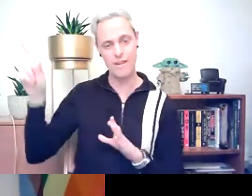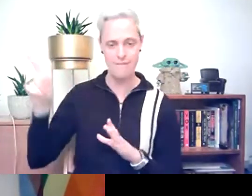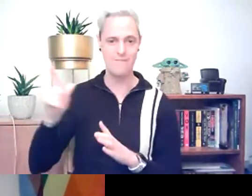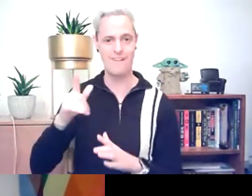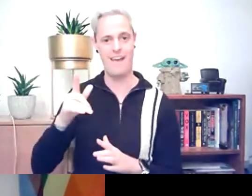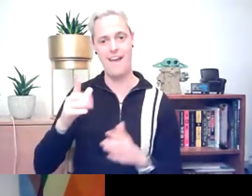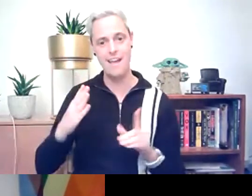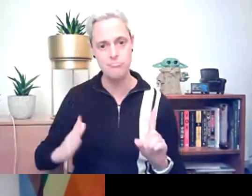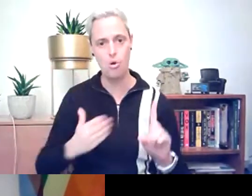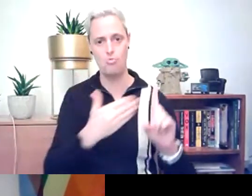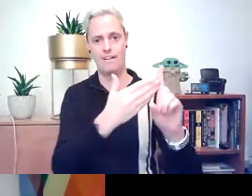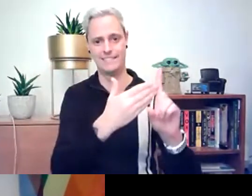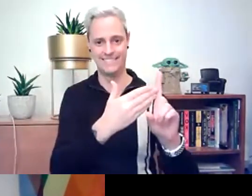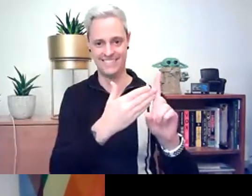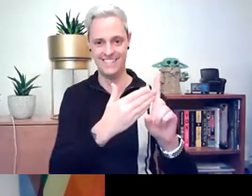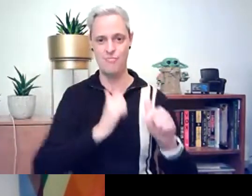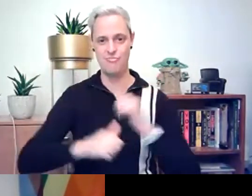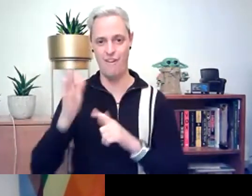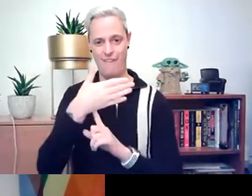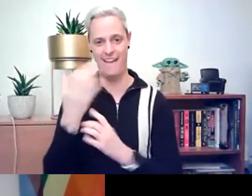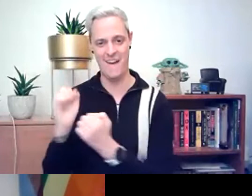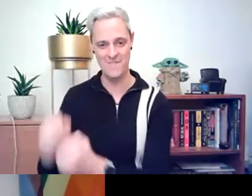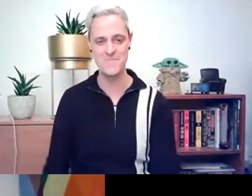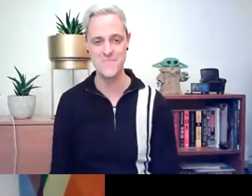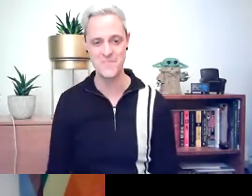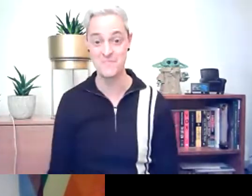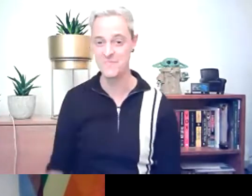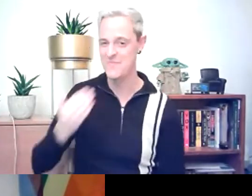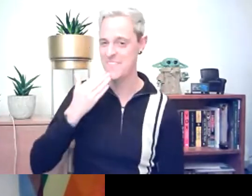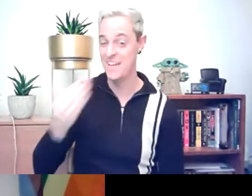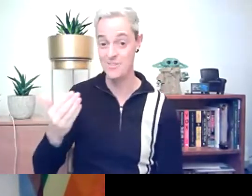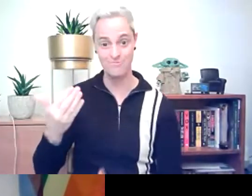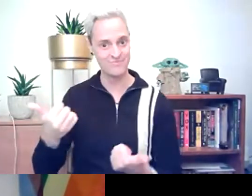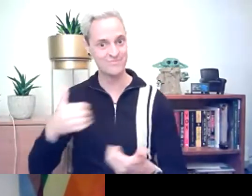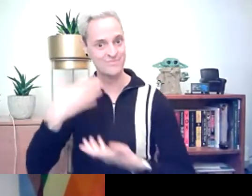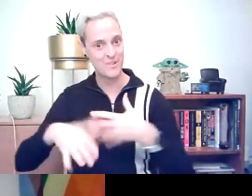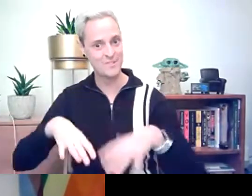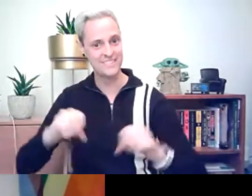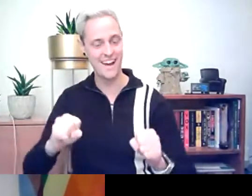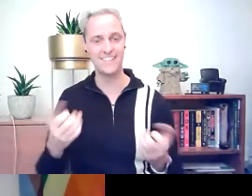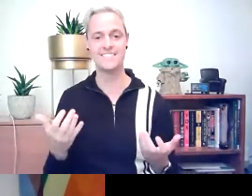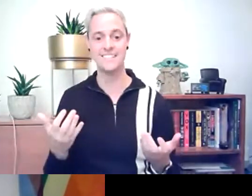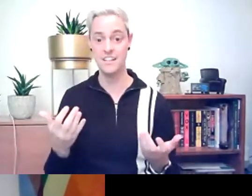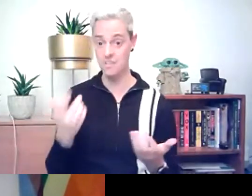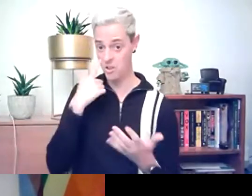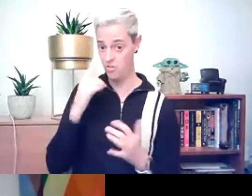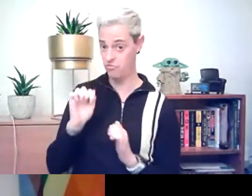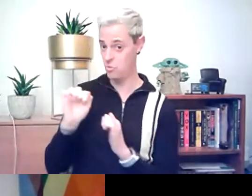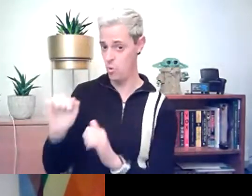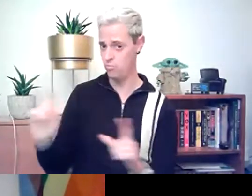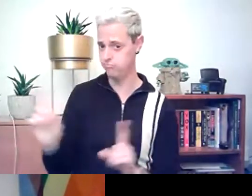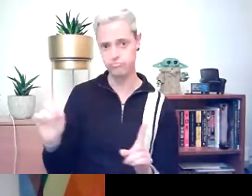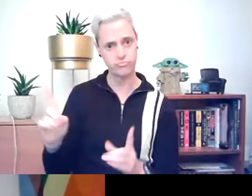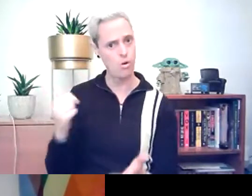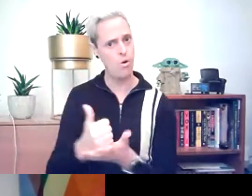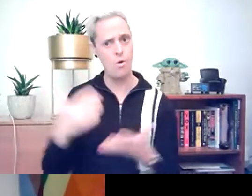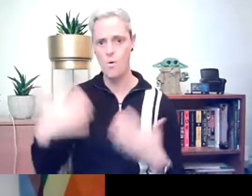18:11:57 And I guess that was about 2009 so it's been going for a really long time now.